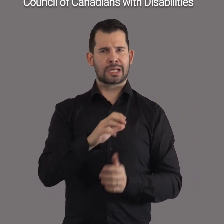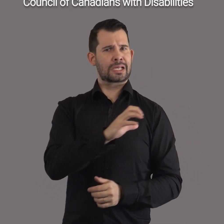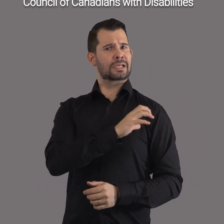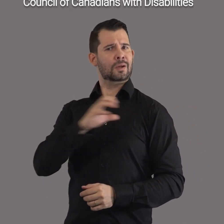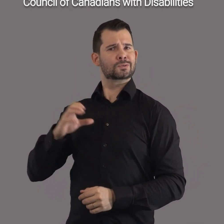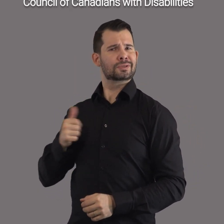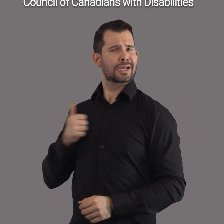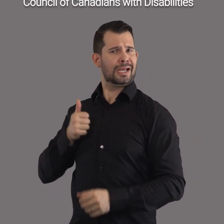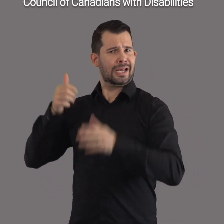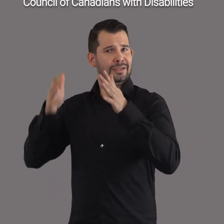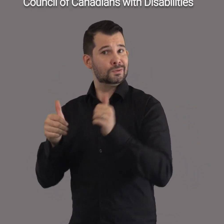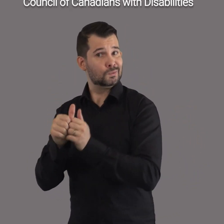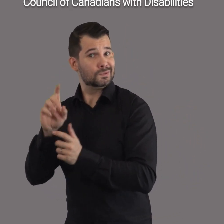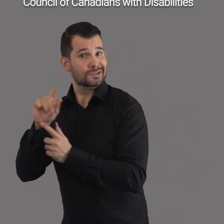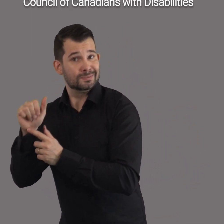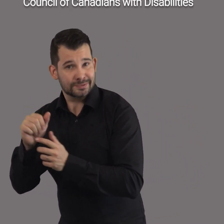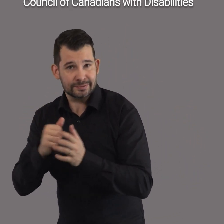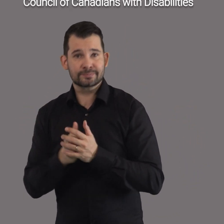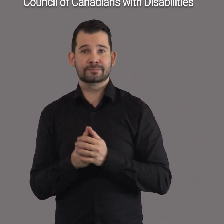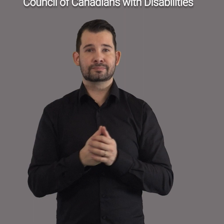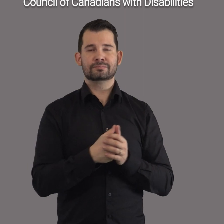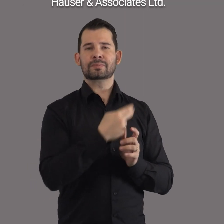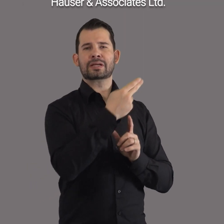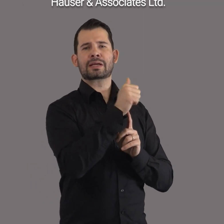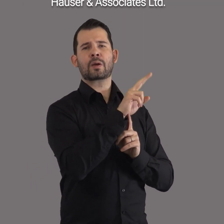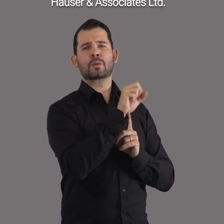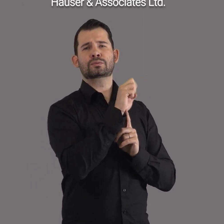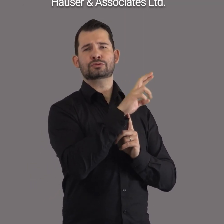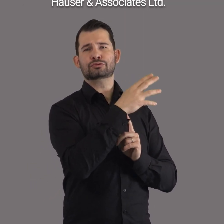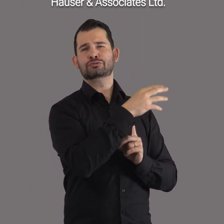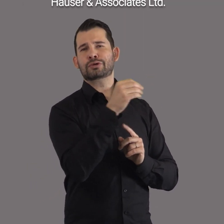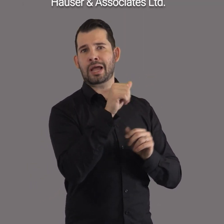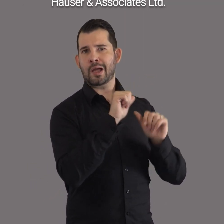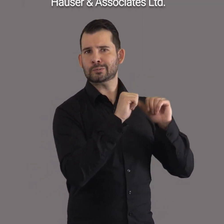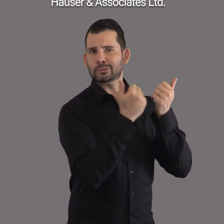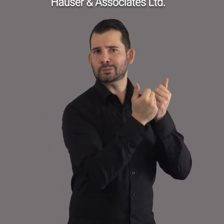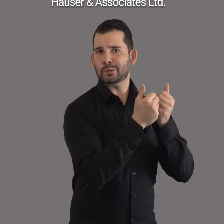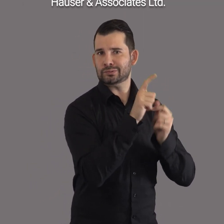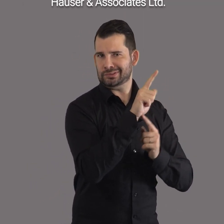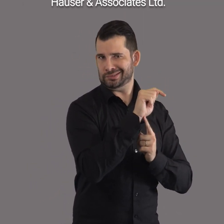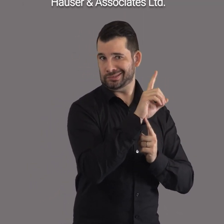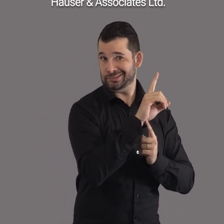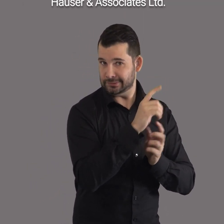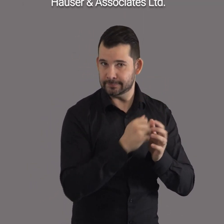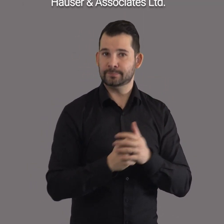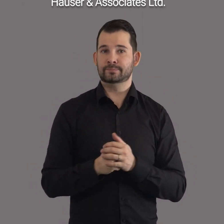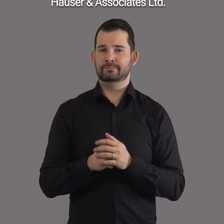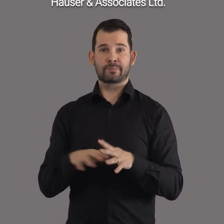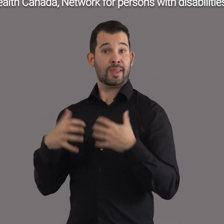Council of Canadians with Disabilities Hauser & Associated Ltd.